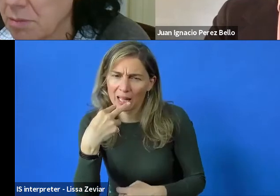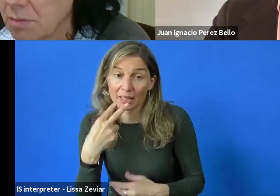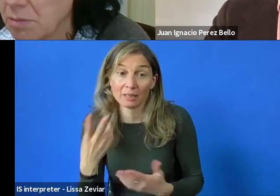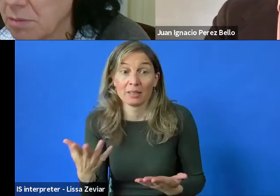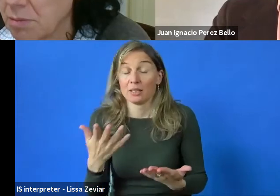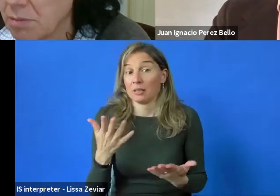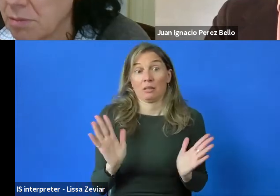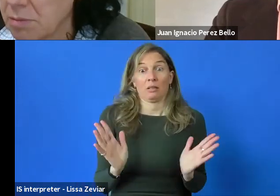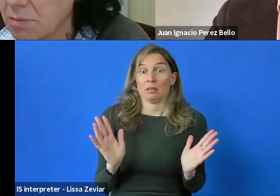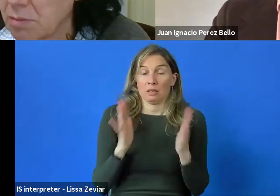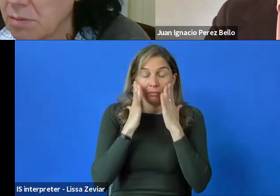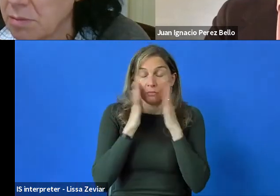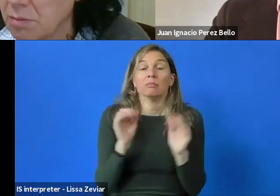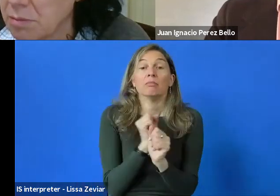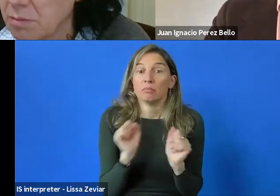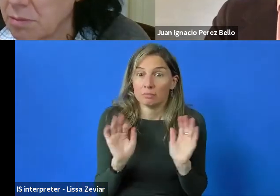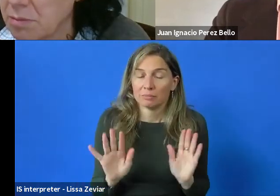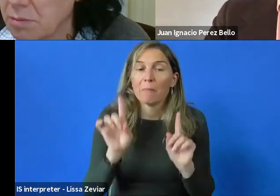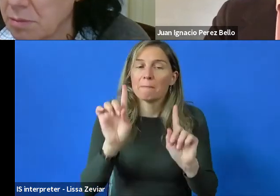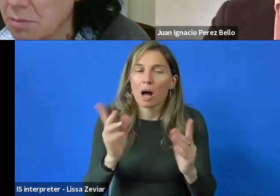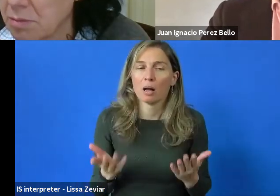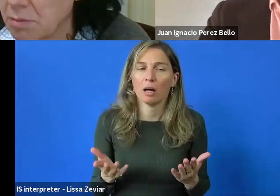because the violence against people without